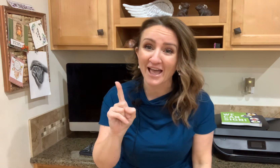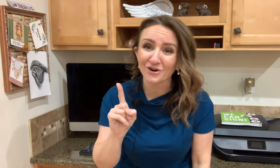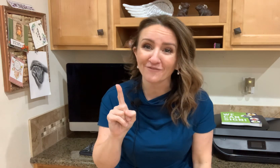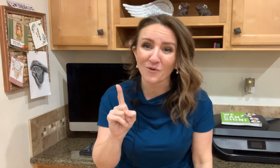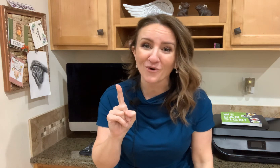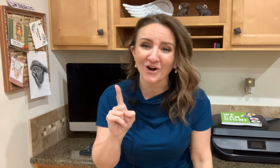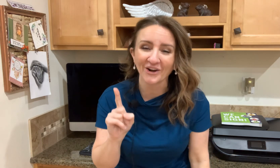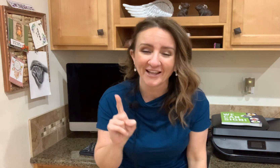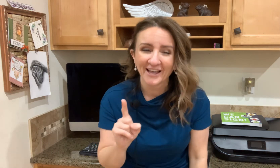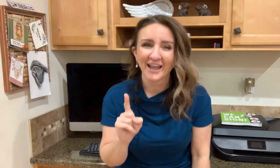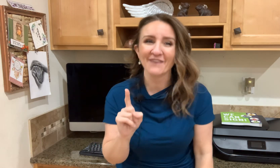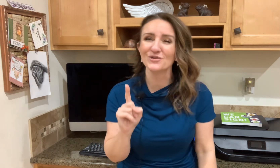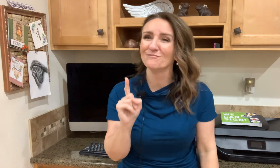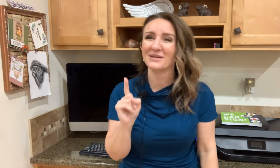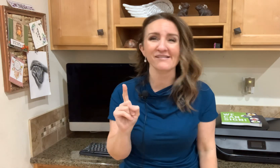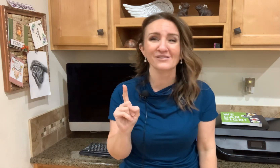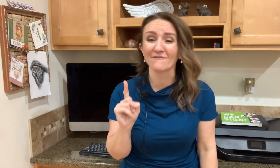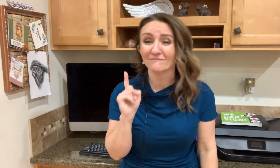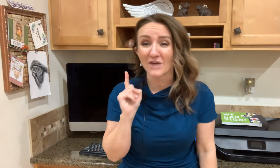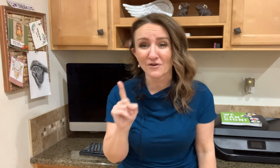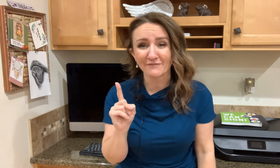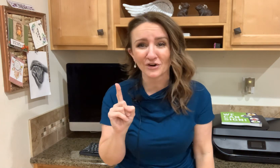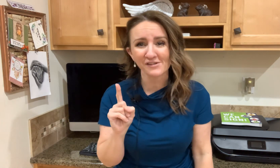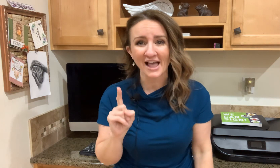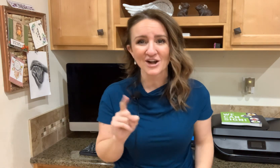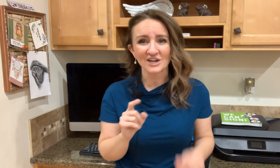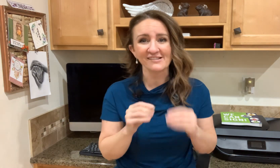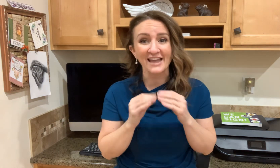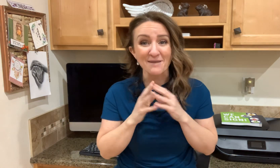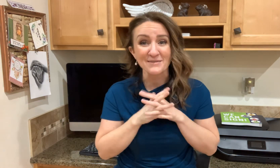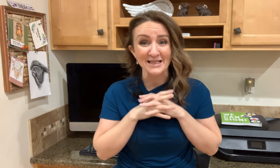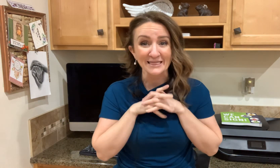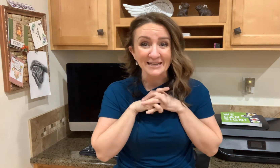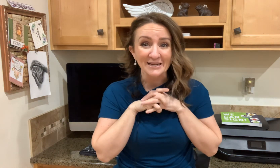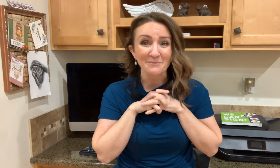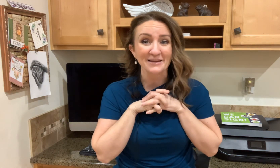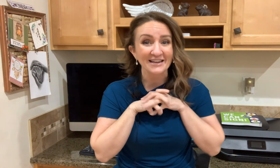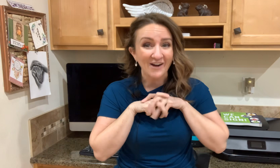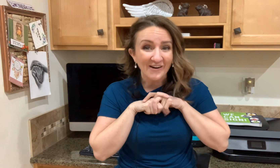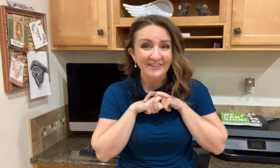of the word. If you miss the very first letter, it's gonna be a little bit harder